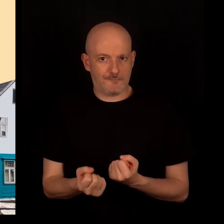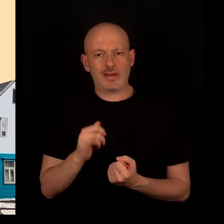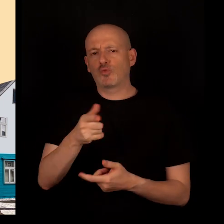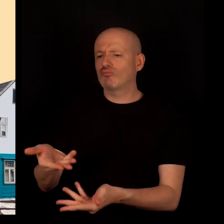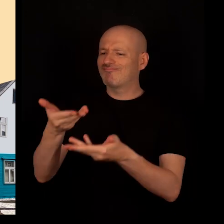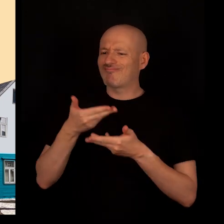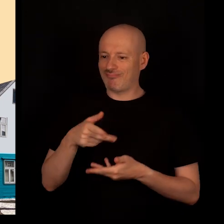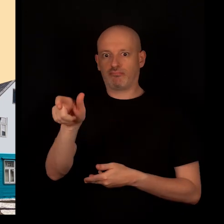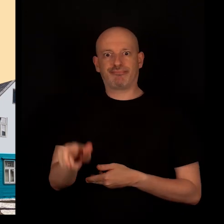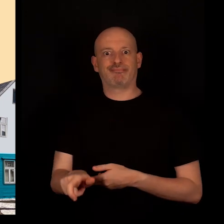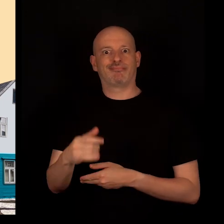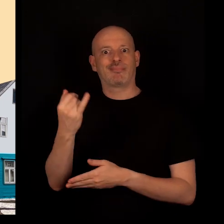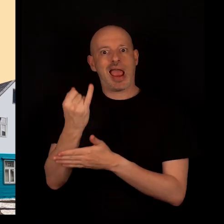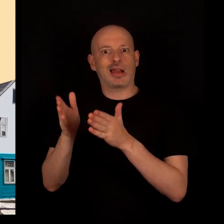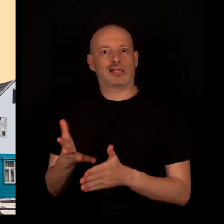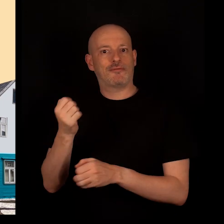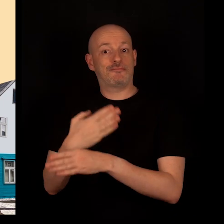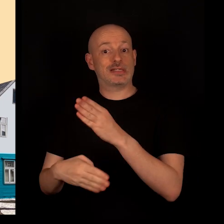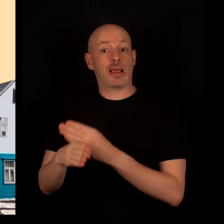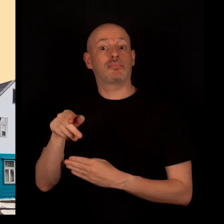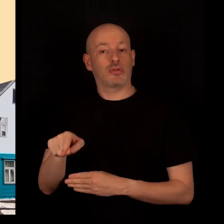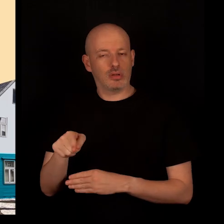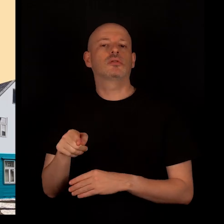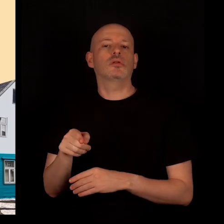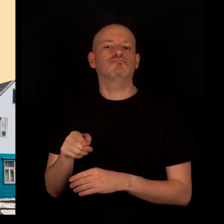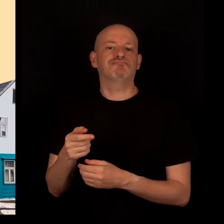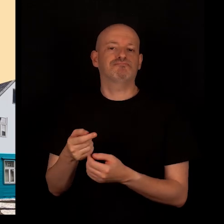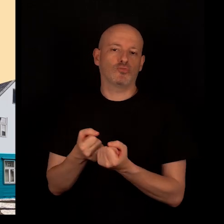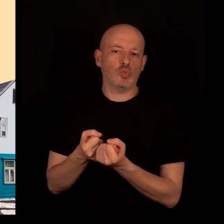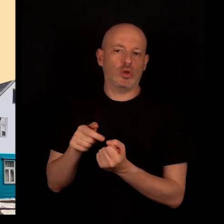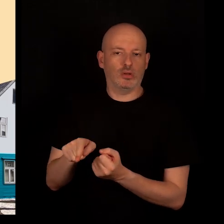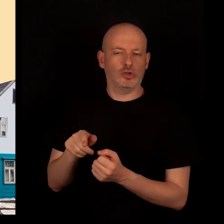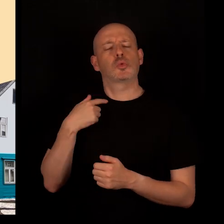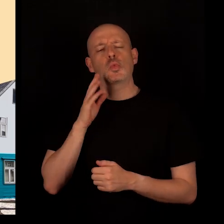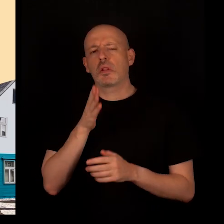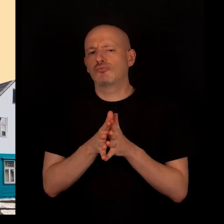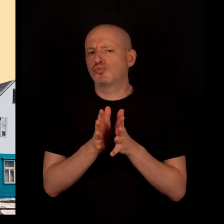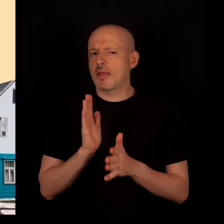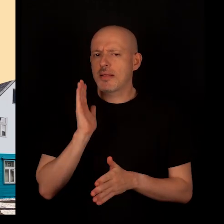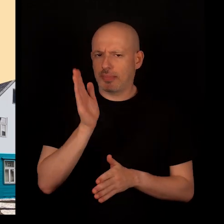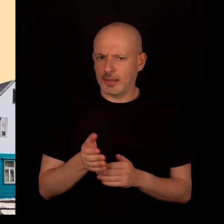if you invite an artist with a disability. So in this case, I will explain later,